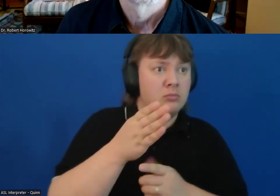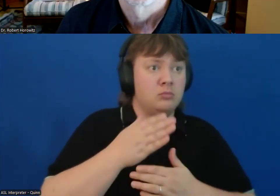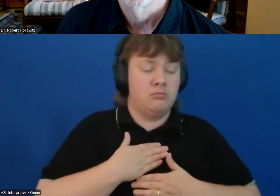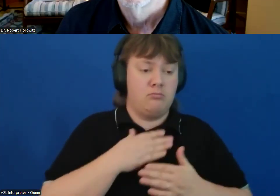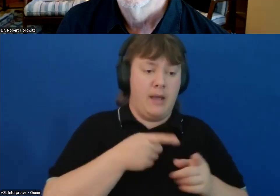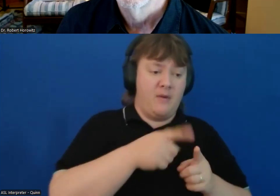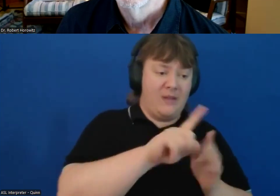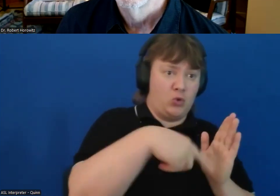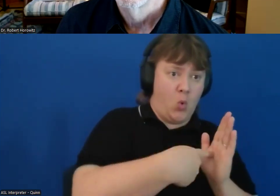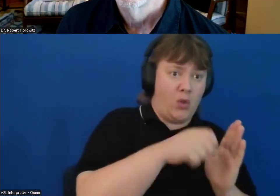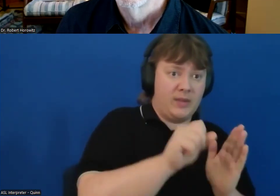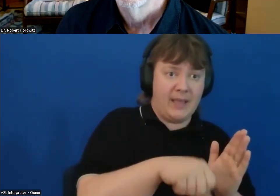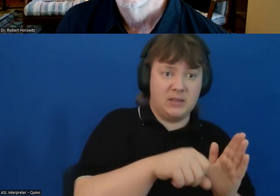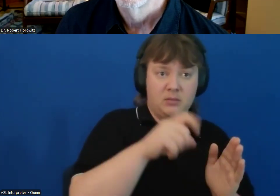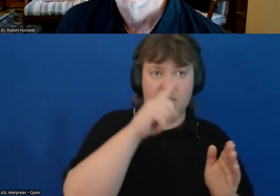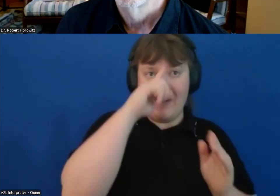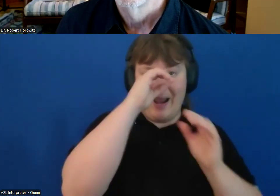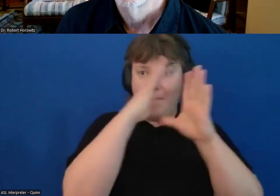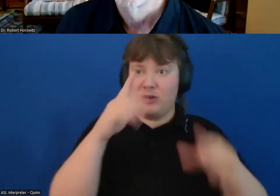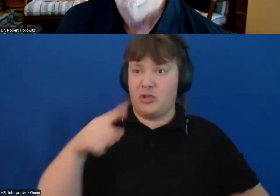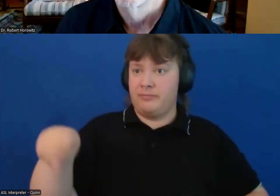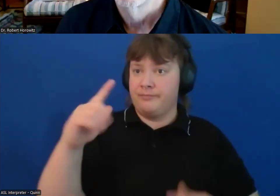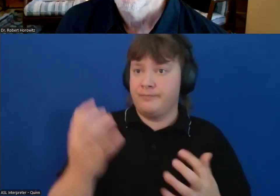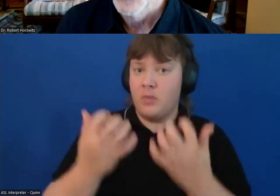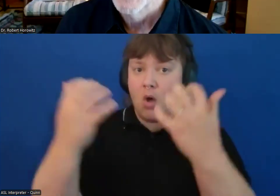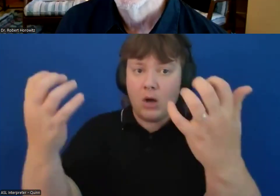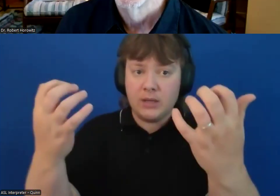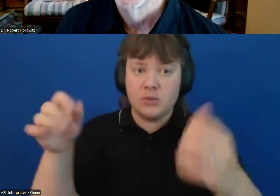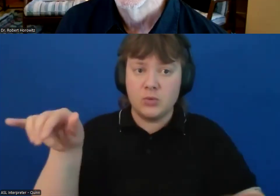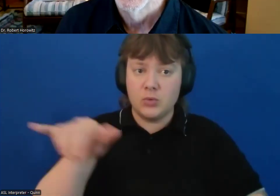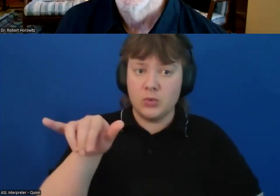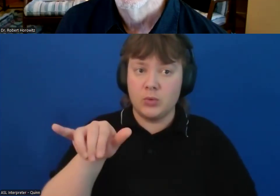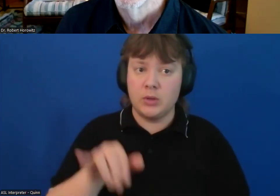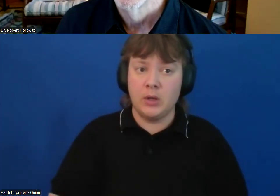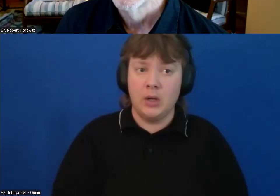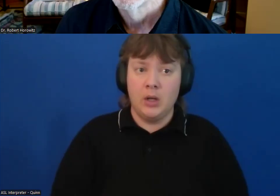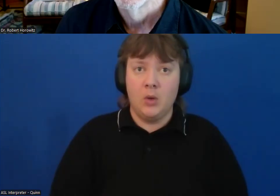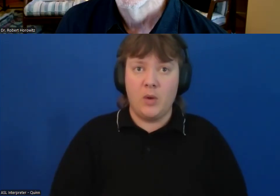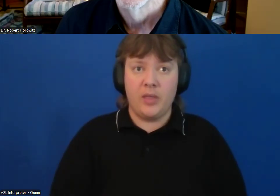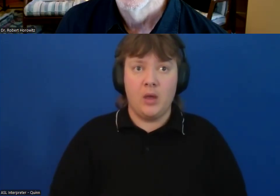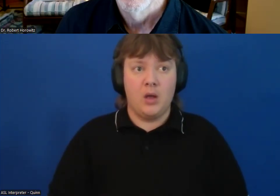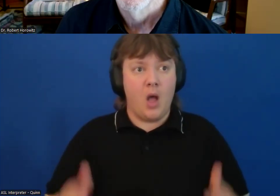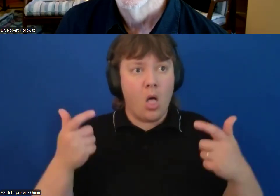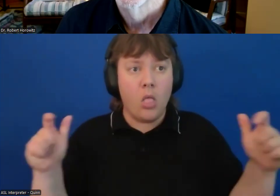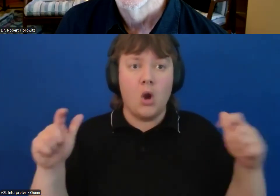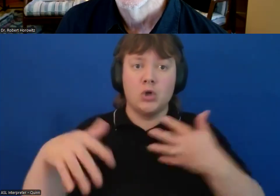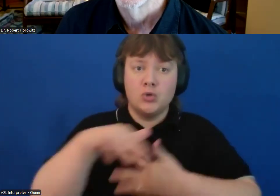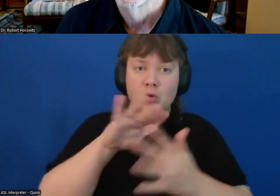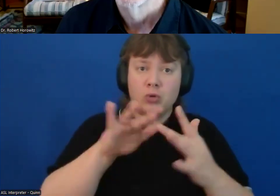but like I imagine everyone in our audience with a large social network and a big family,